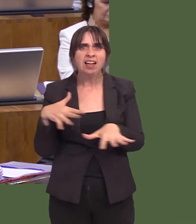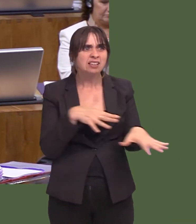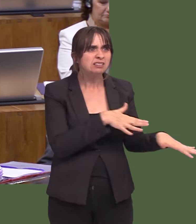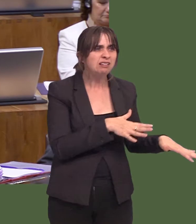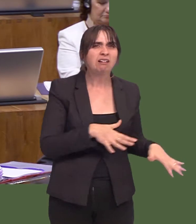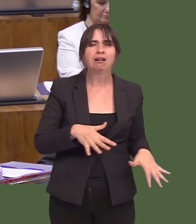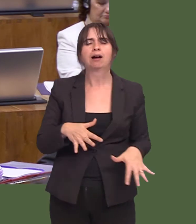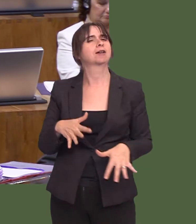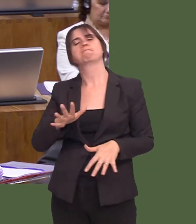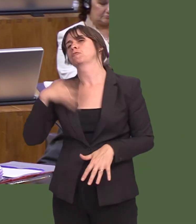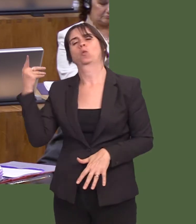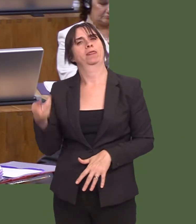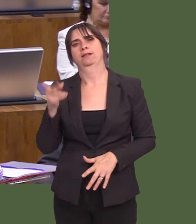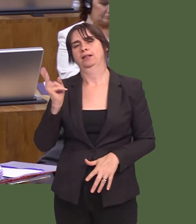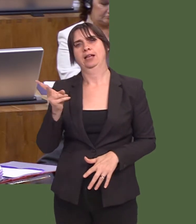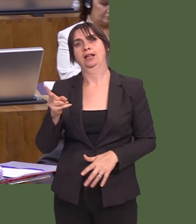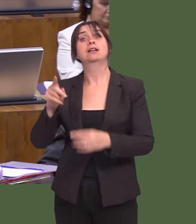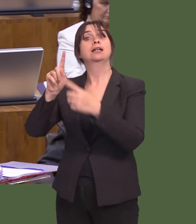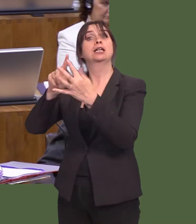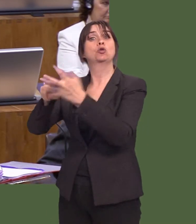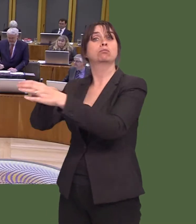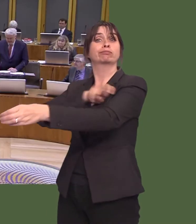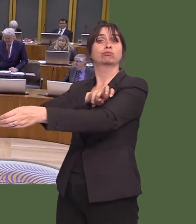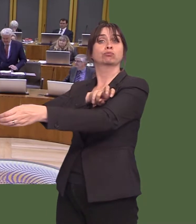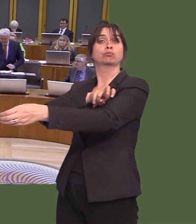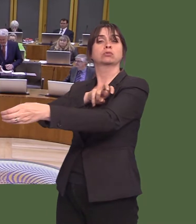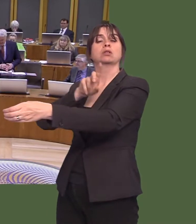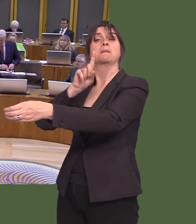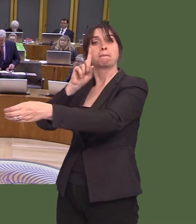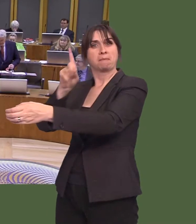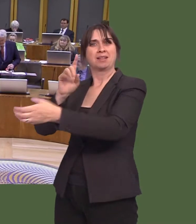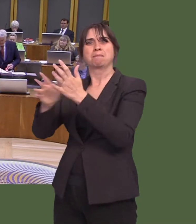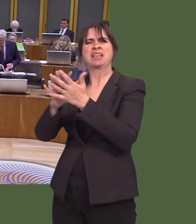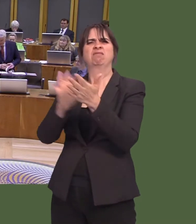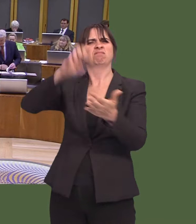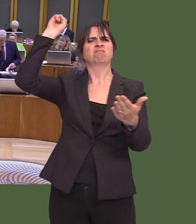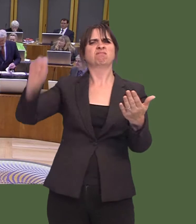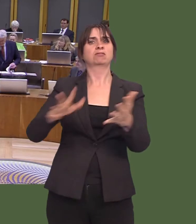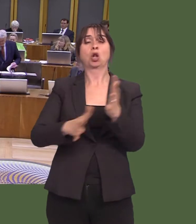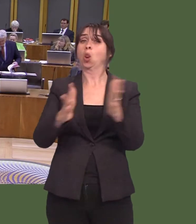be leaving the European Union, it doesnít mean to say that we have to change the rules here in Wales. Jeremy Miles: 5.